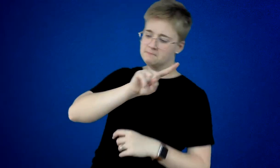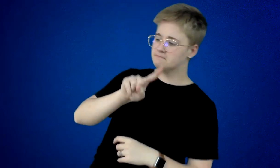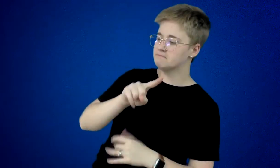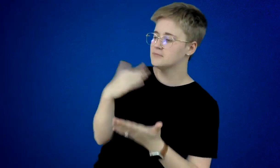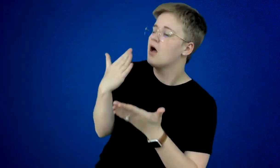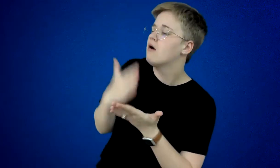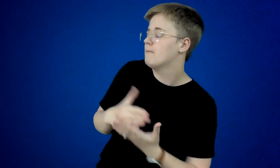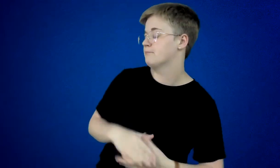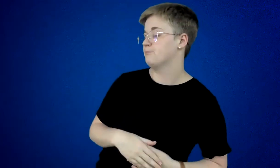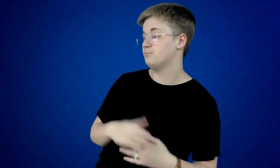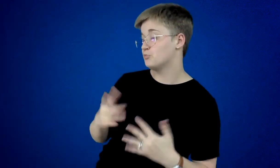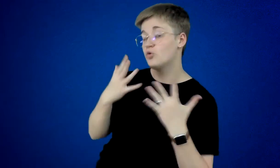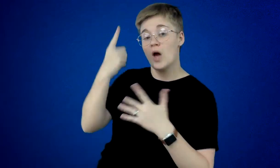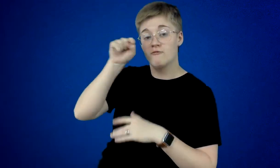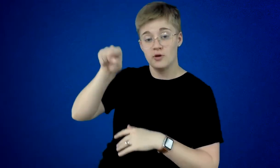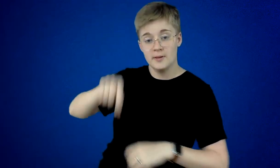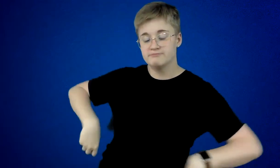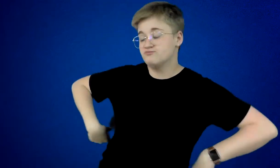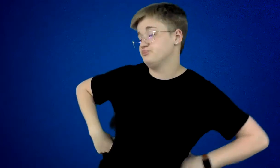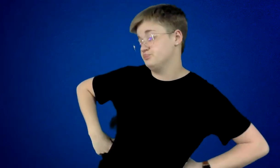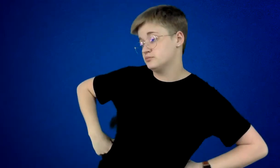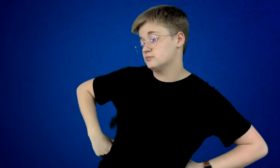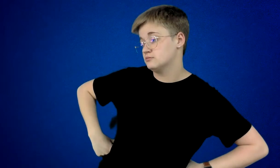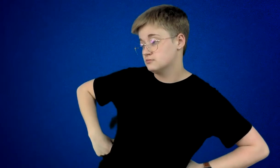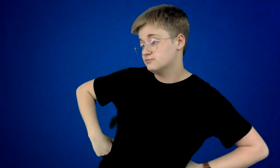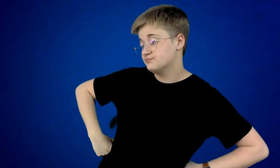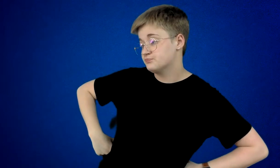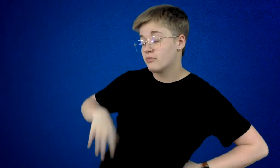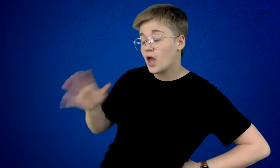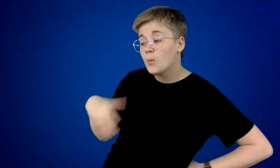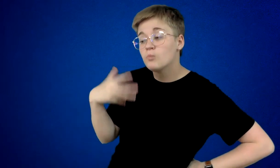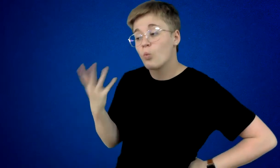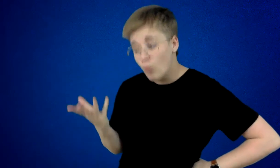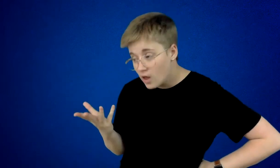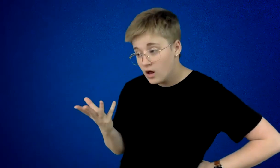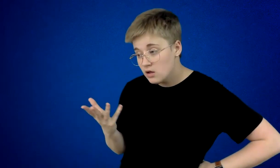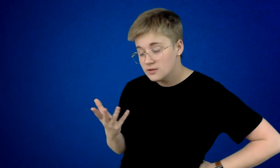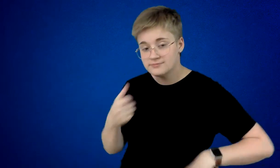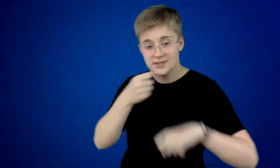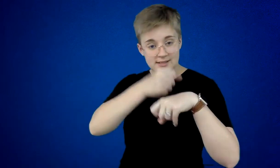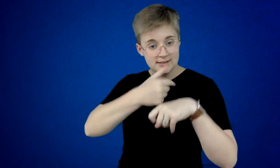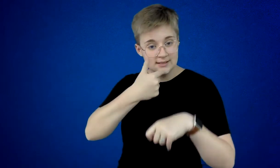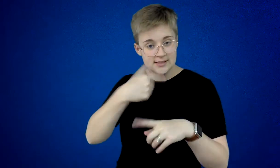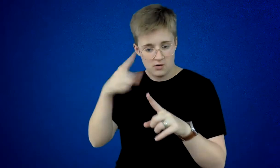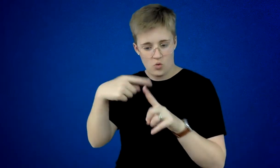waited for him with her hands on her hips. “Well?” she said when he got close to her.